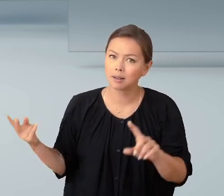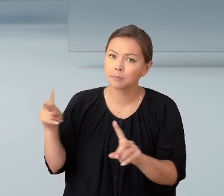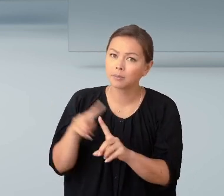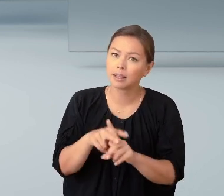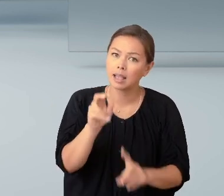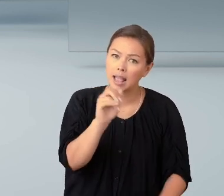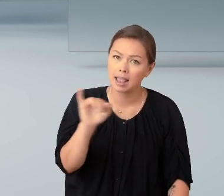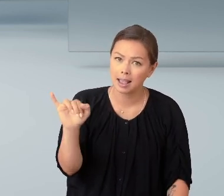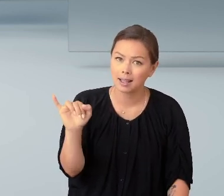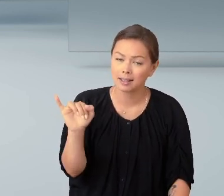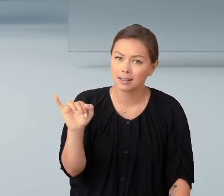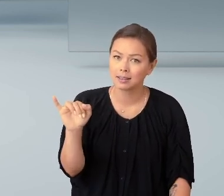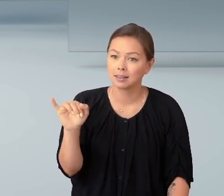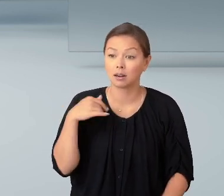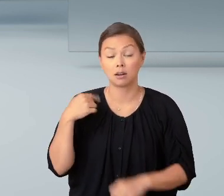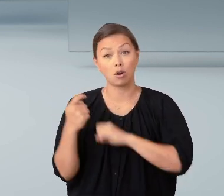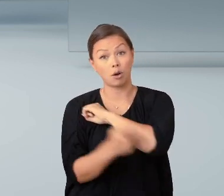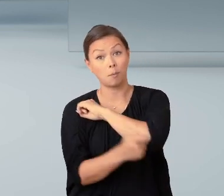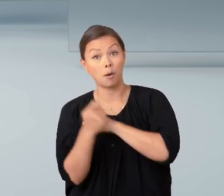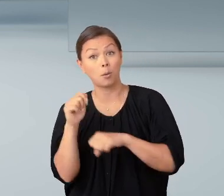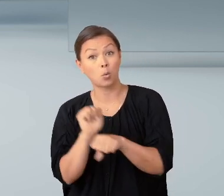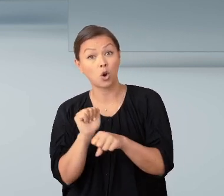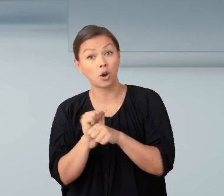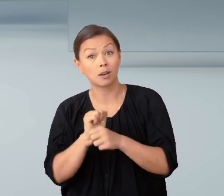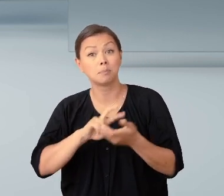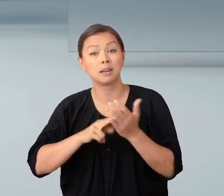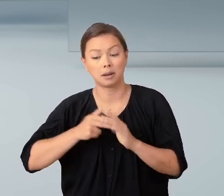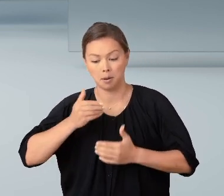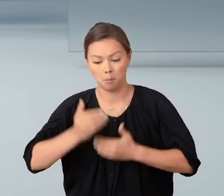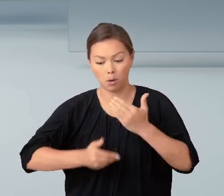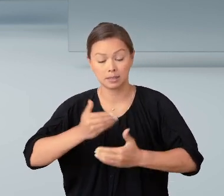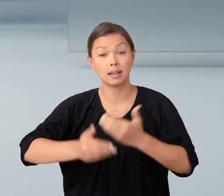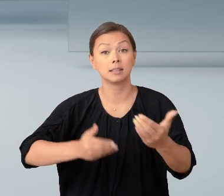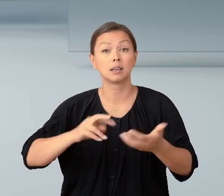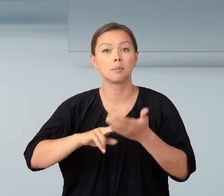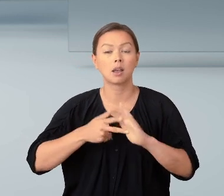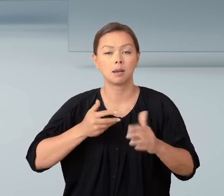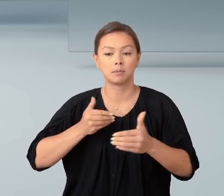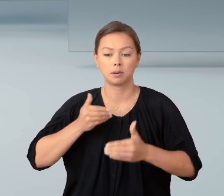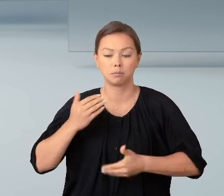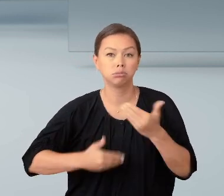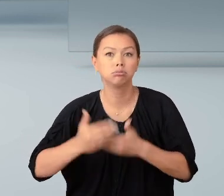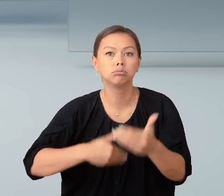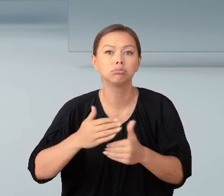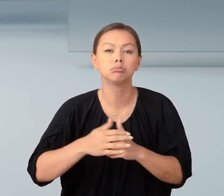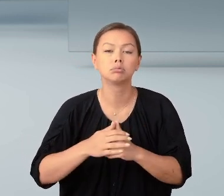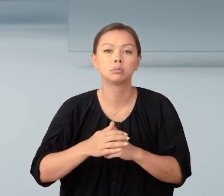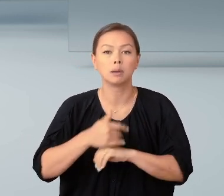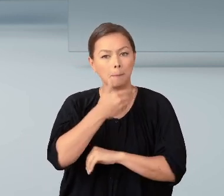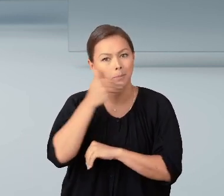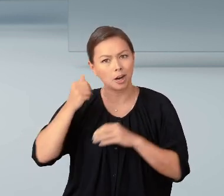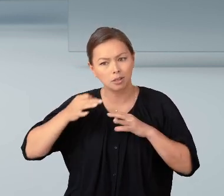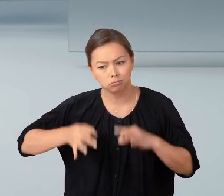streamline processes, speed up tasks, and make better decisions.